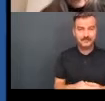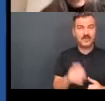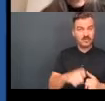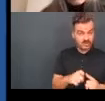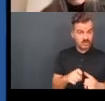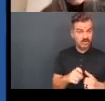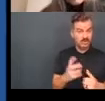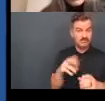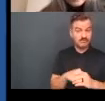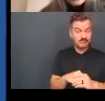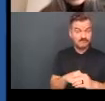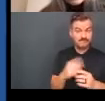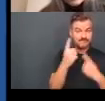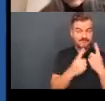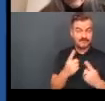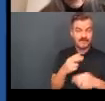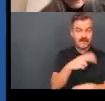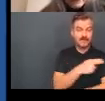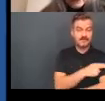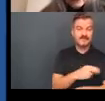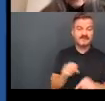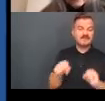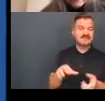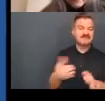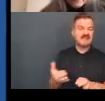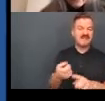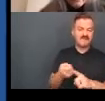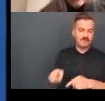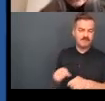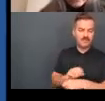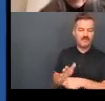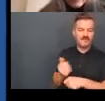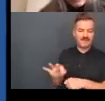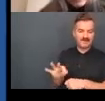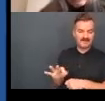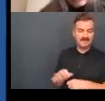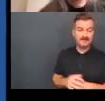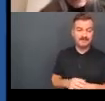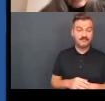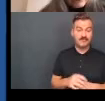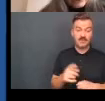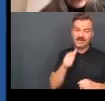in hospital mortality do to cope with 19. 16:01:44 We do not want to give scarce resources